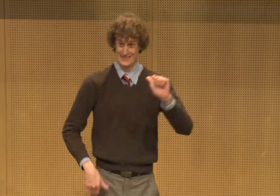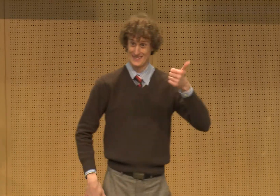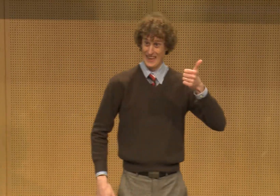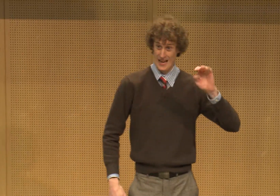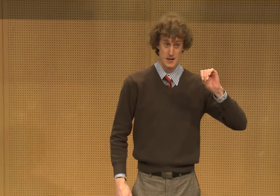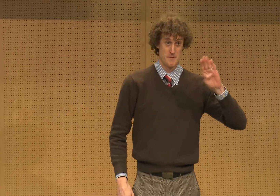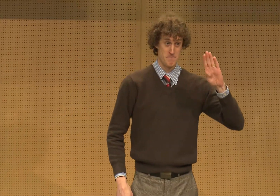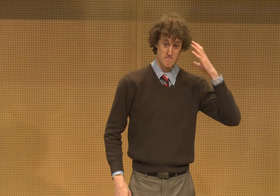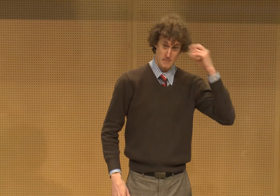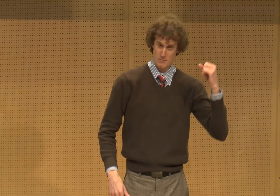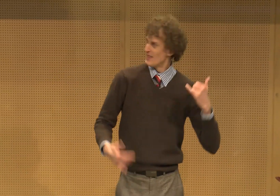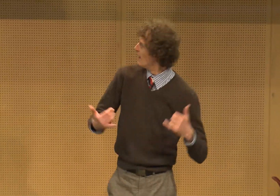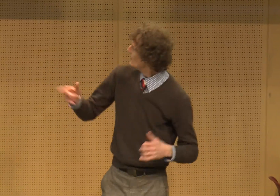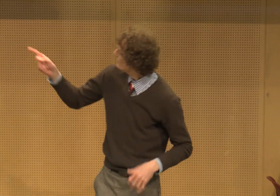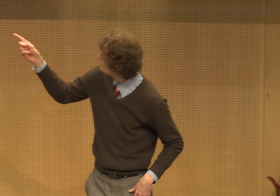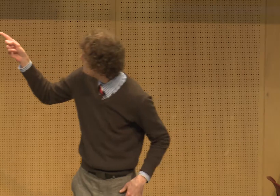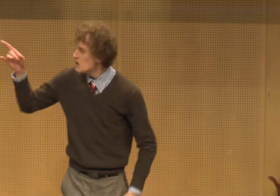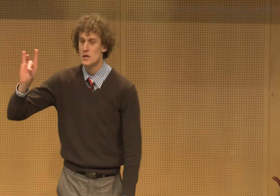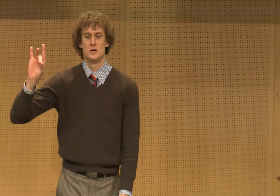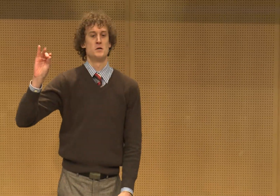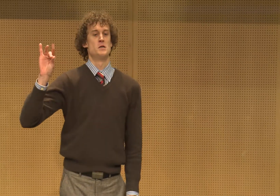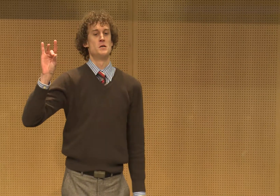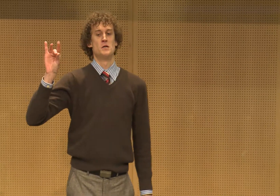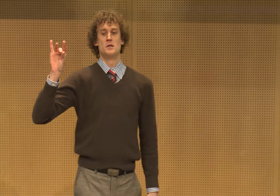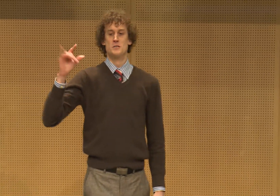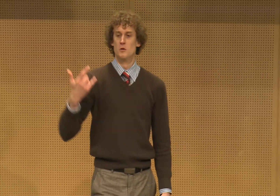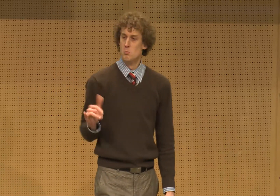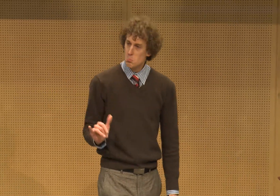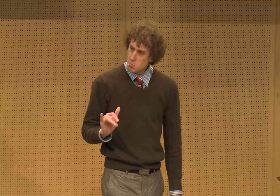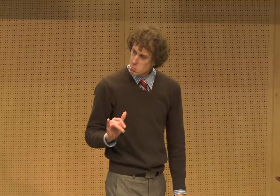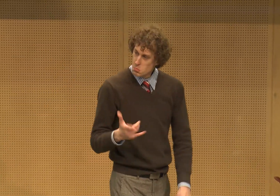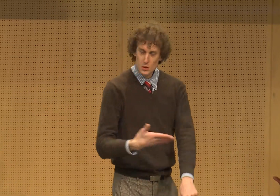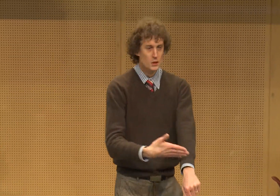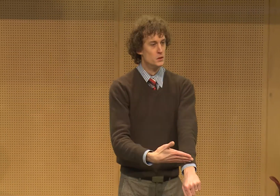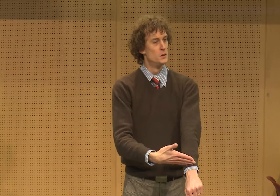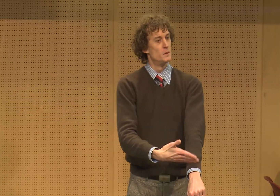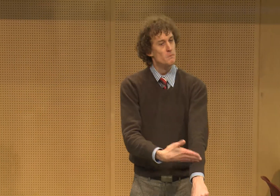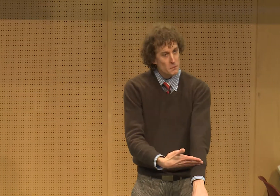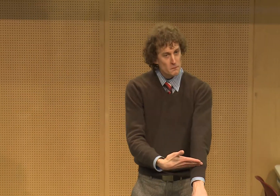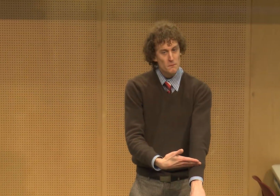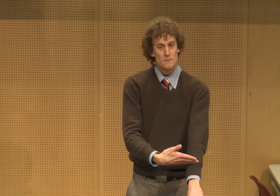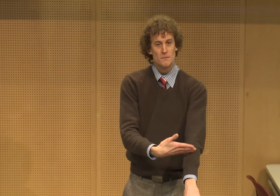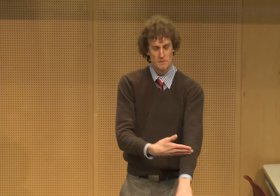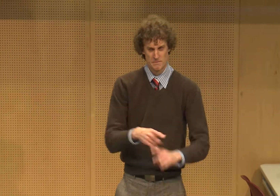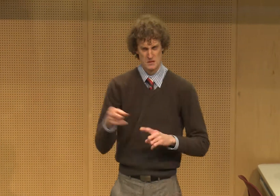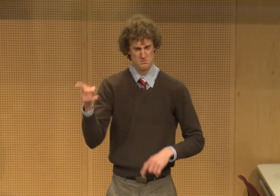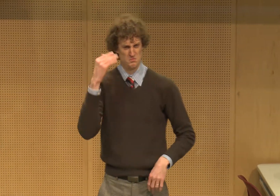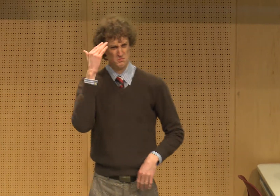and computing had improved a bit in the field, so this one now is 80 megabytes.